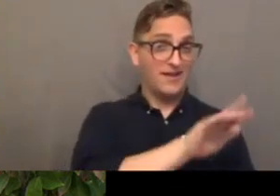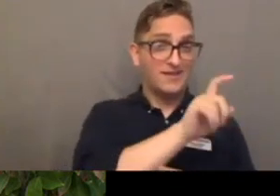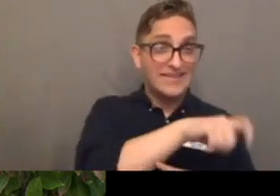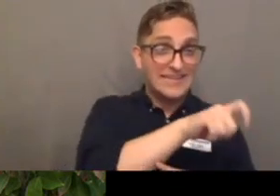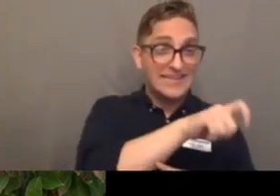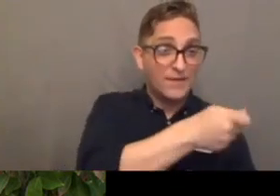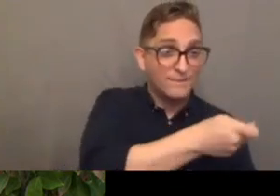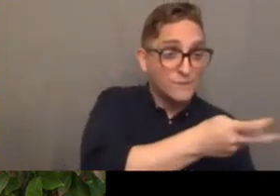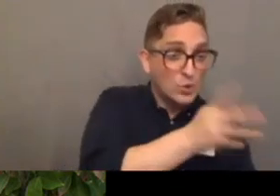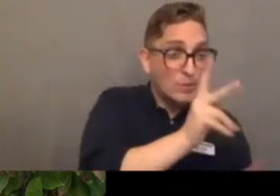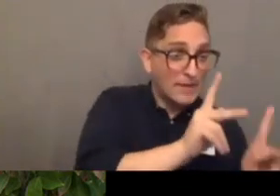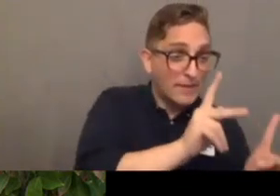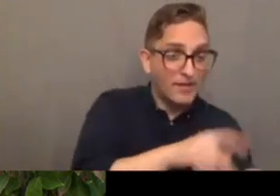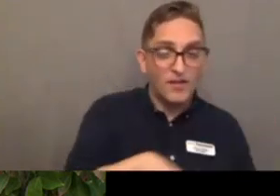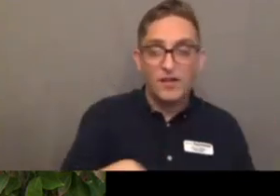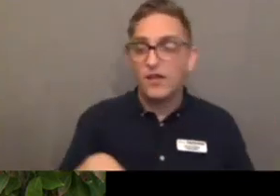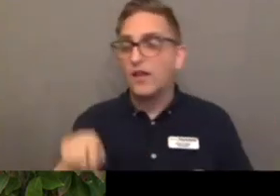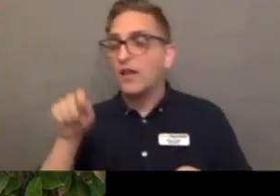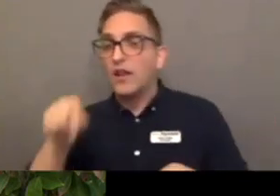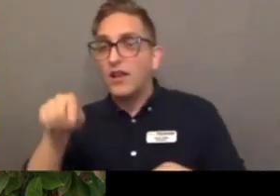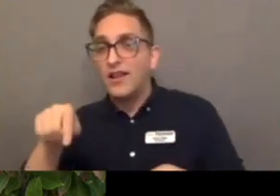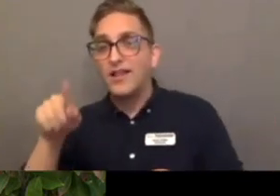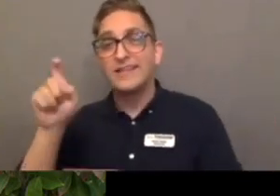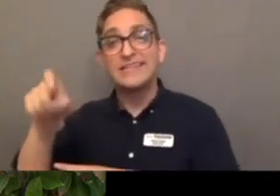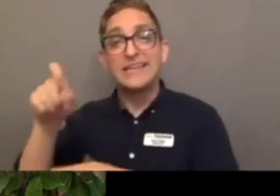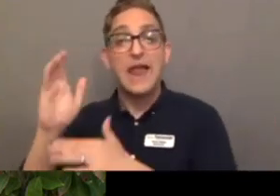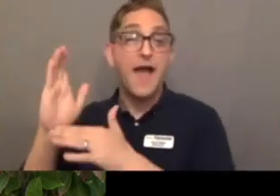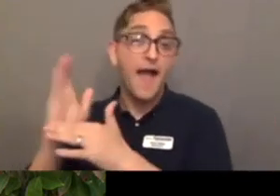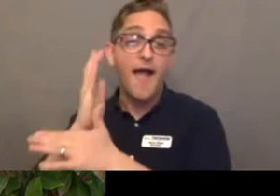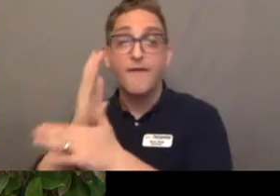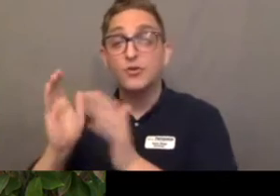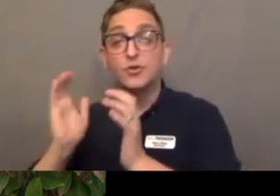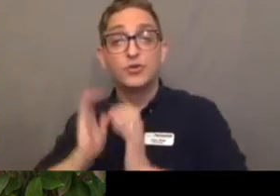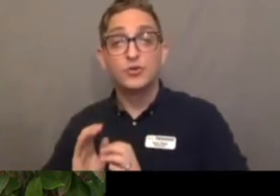the needs of, as you called it, the average consumer. That's always something that you